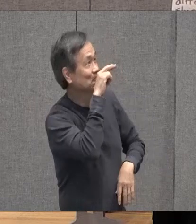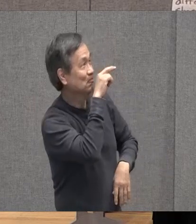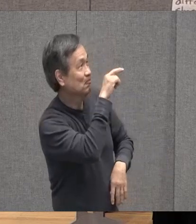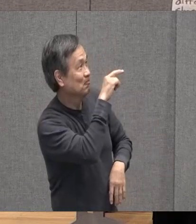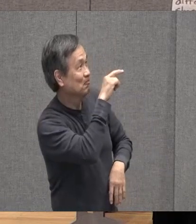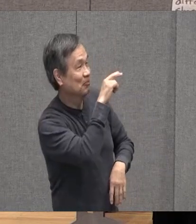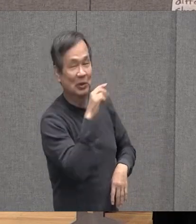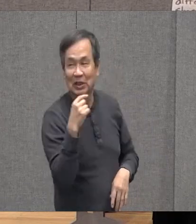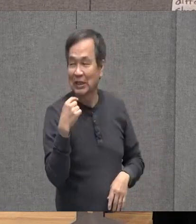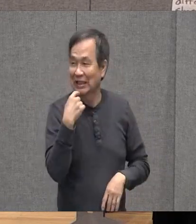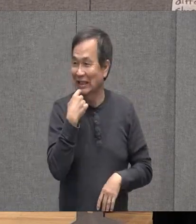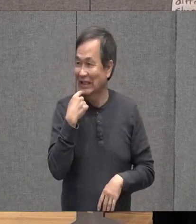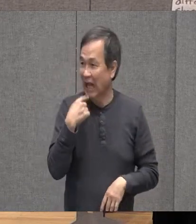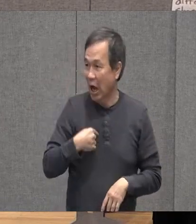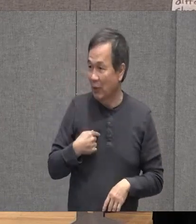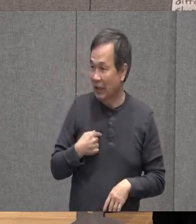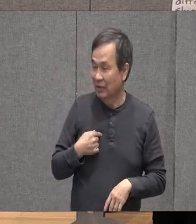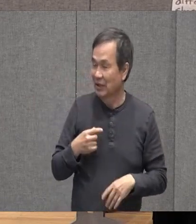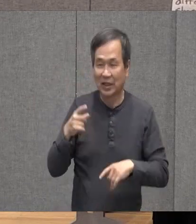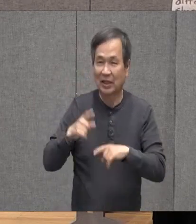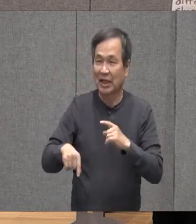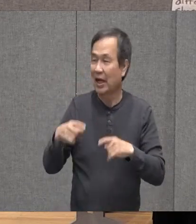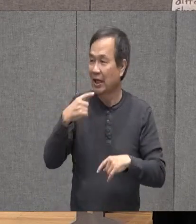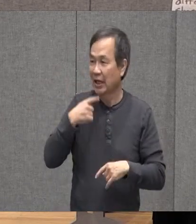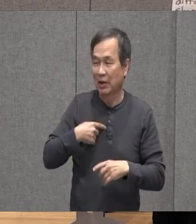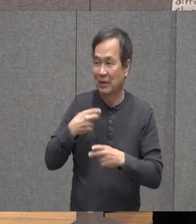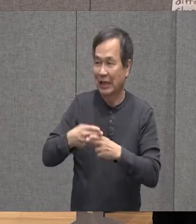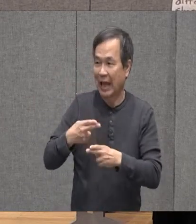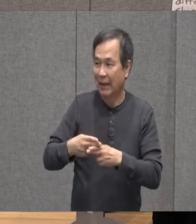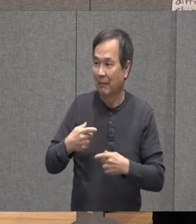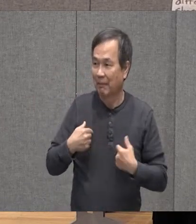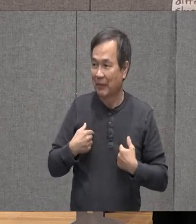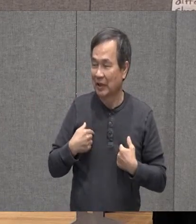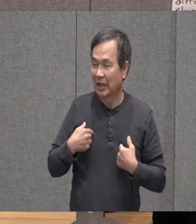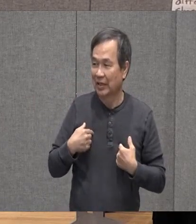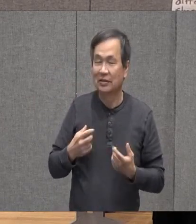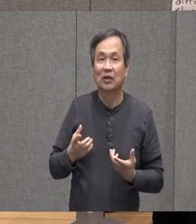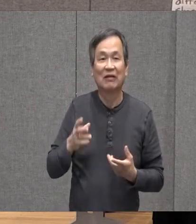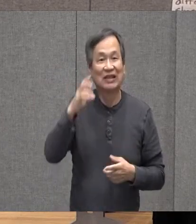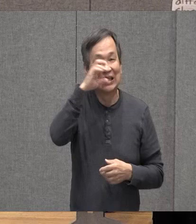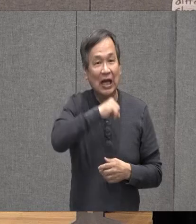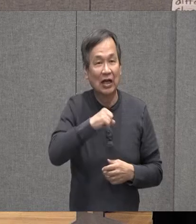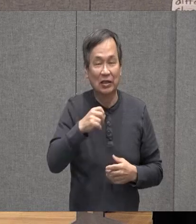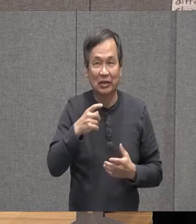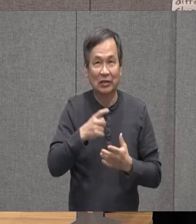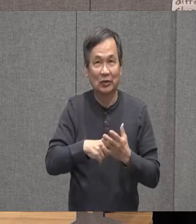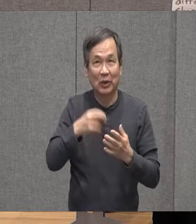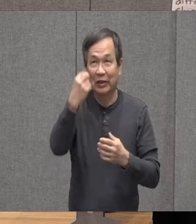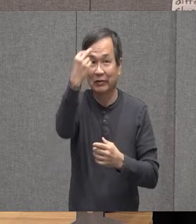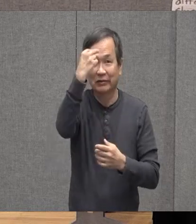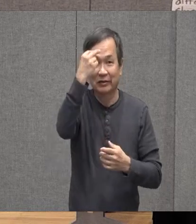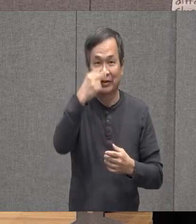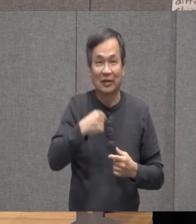but I have to guess what it is. And the object of it is that hopefully we can do these